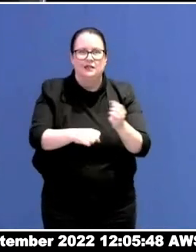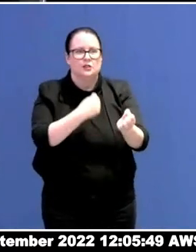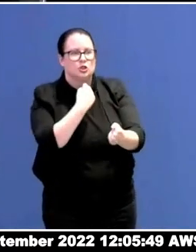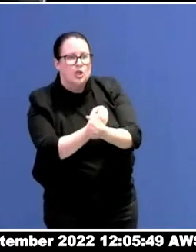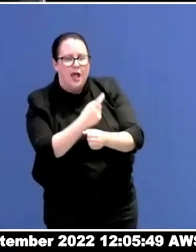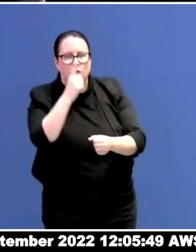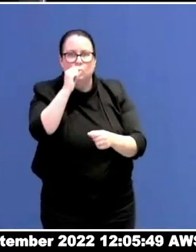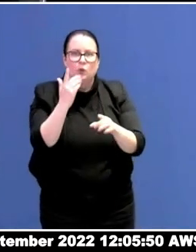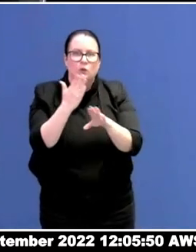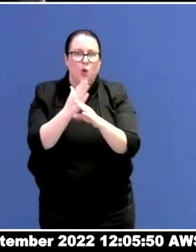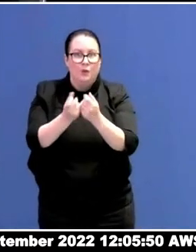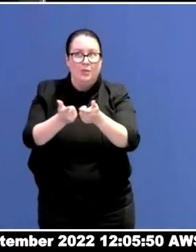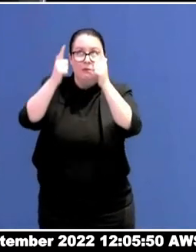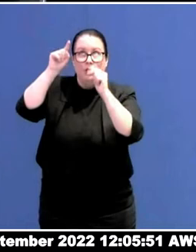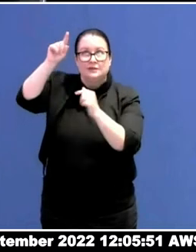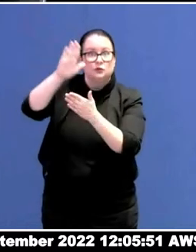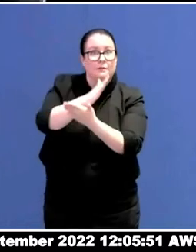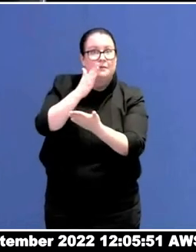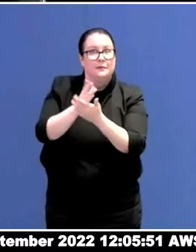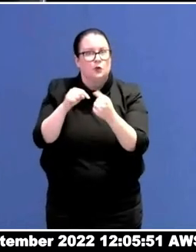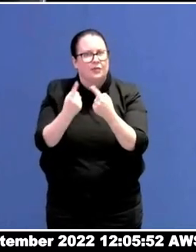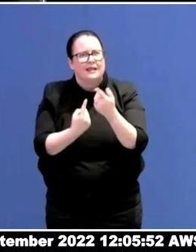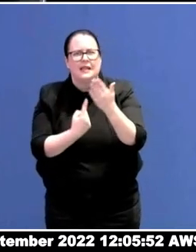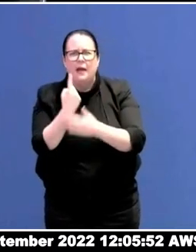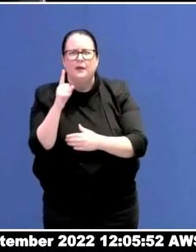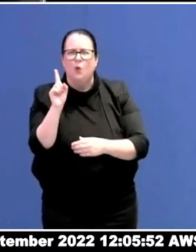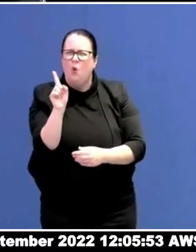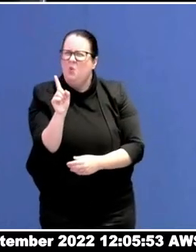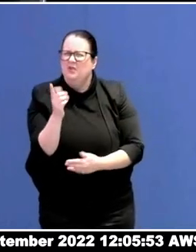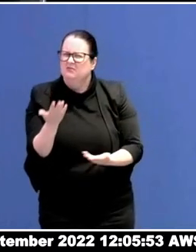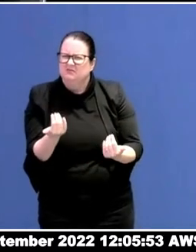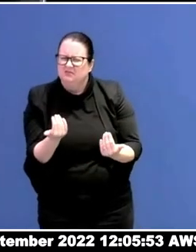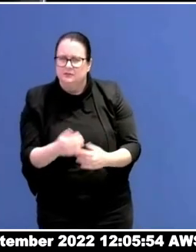management to get the work done or was there something else? No, you are absolutely correct.